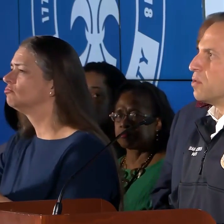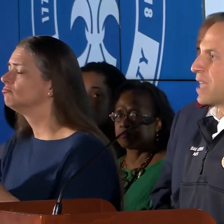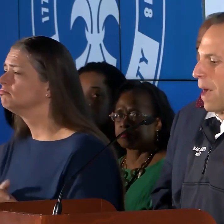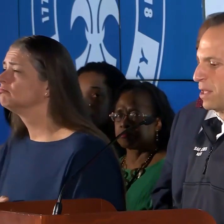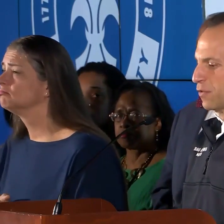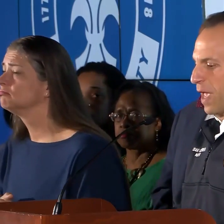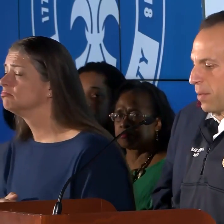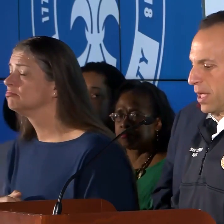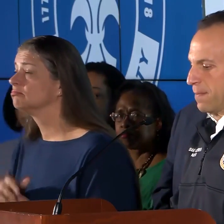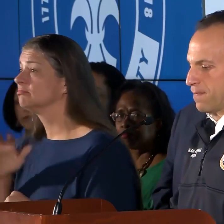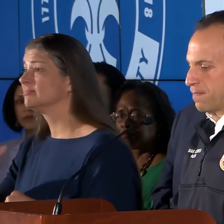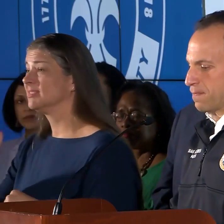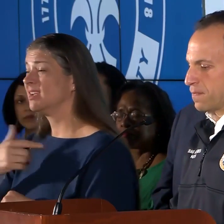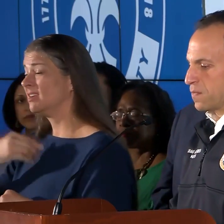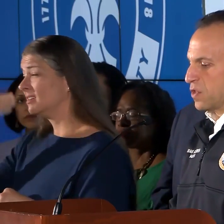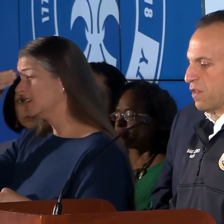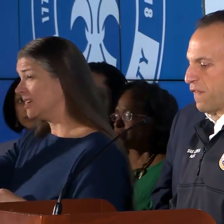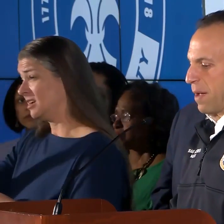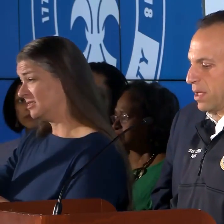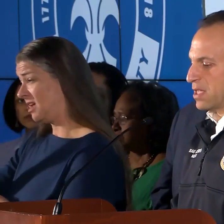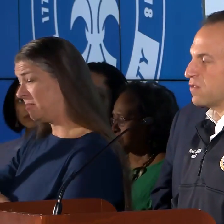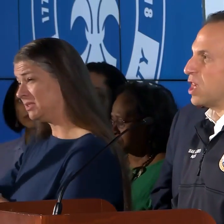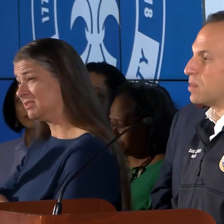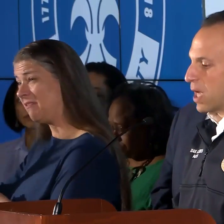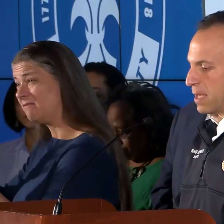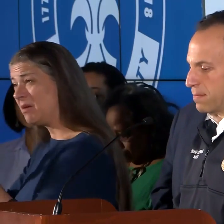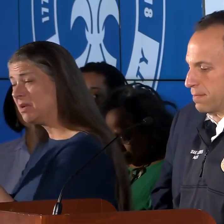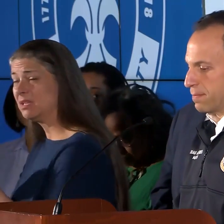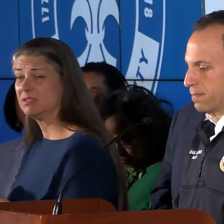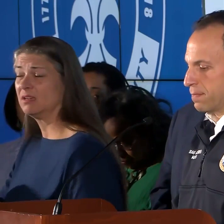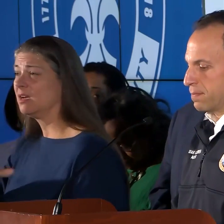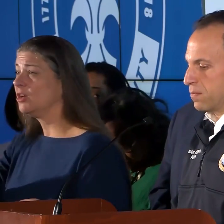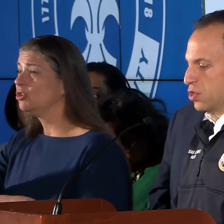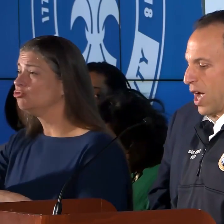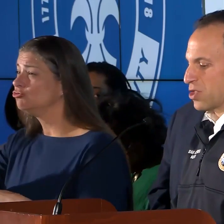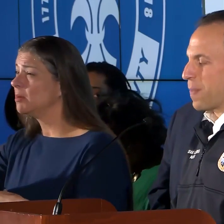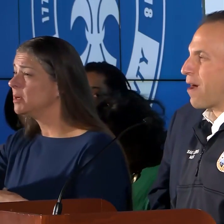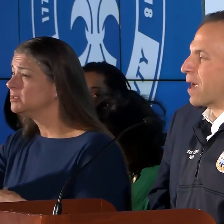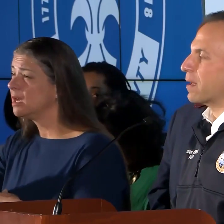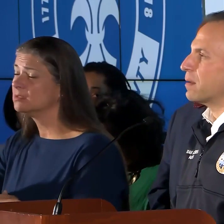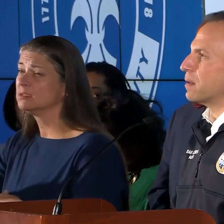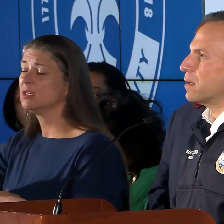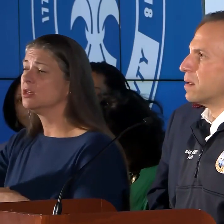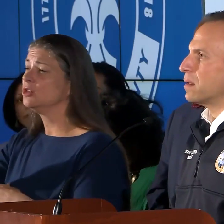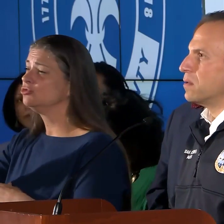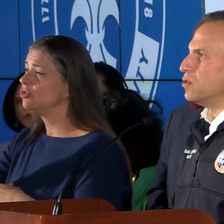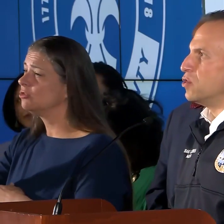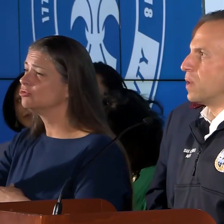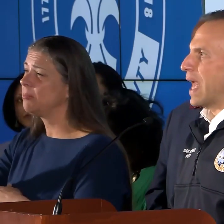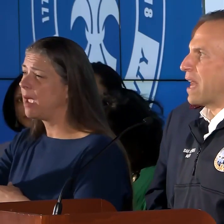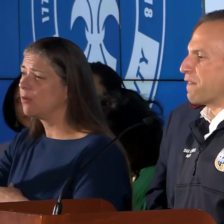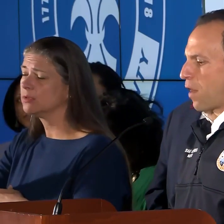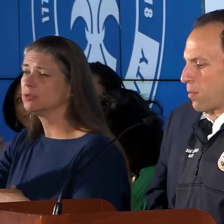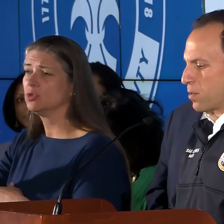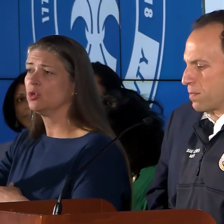to Tommy's family, to the families of Jim Tut, Josh Barrick Juliana farmer